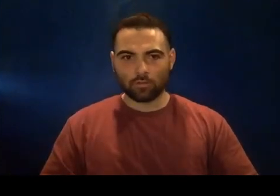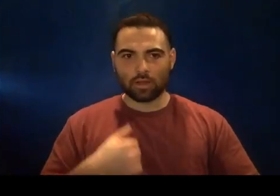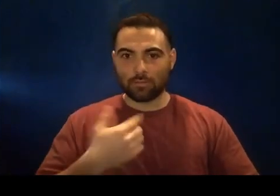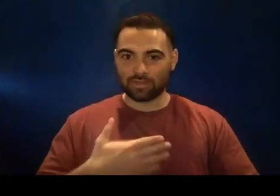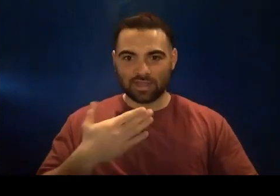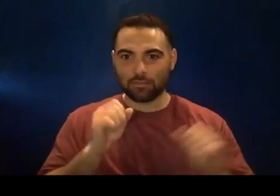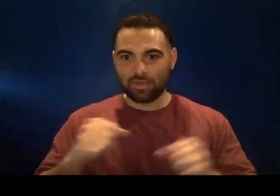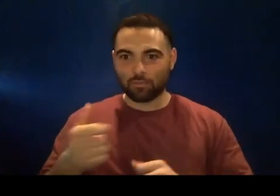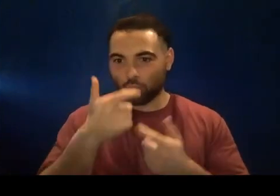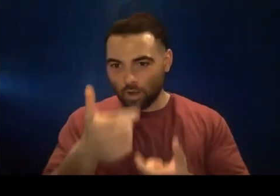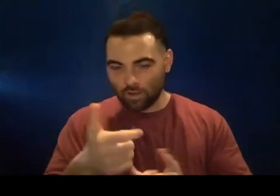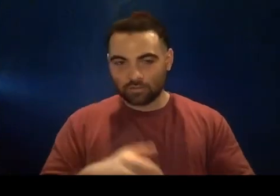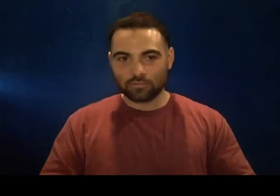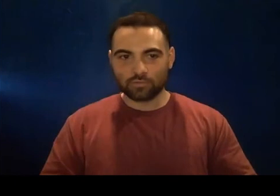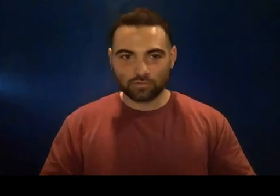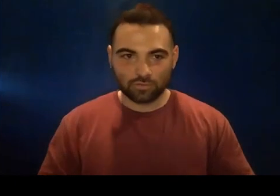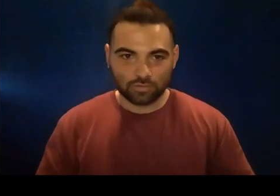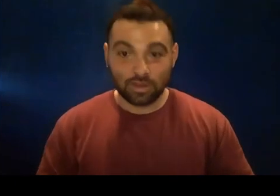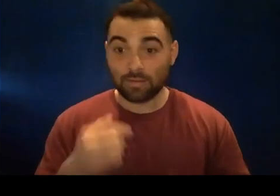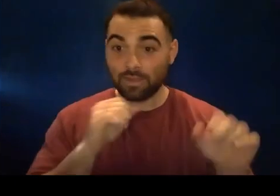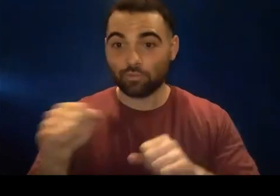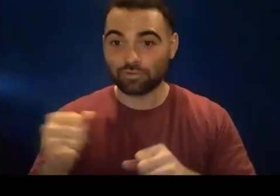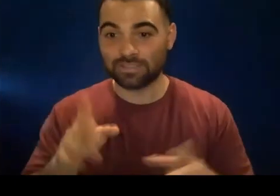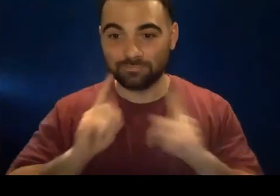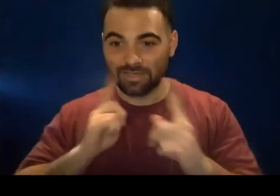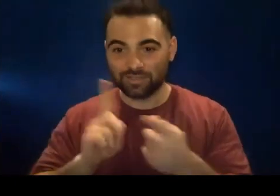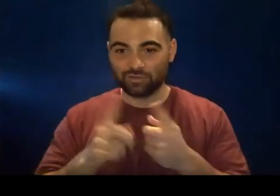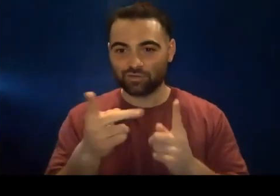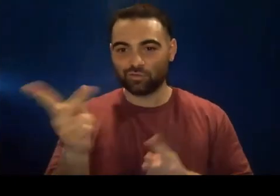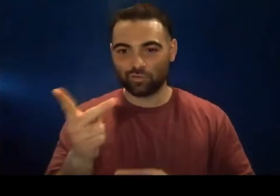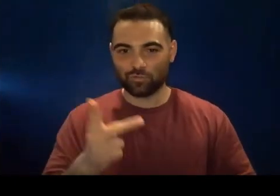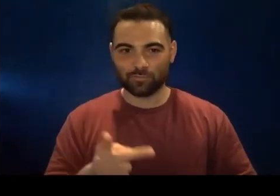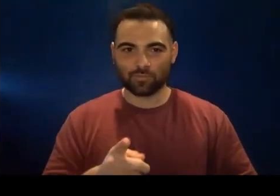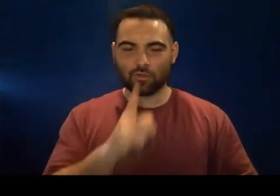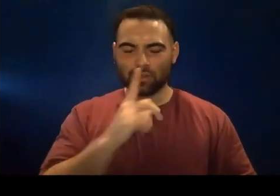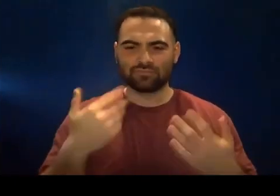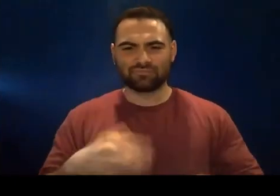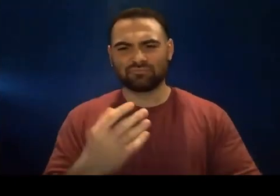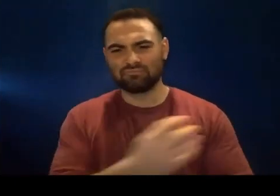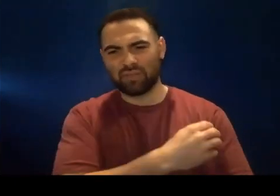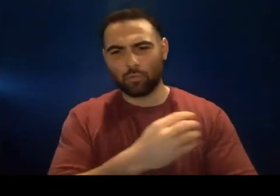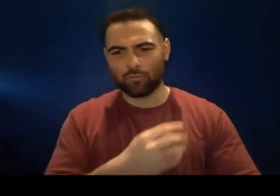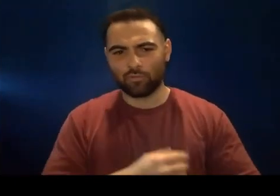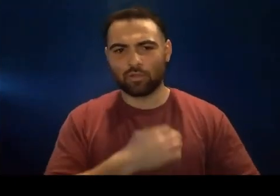and that I have been able to speak to both of you today, truly so powerful. And it really is shining a light